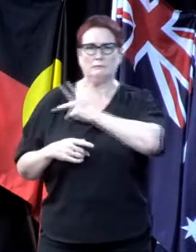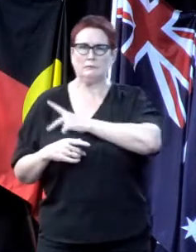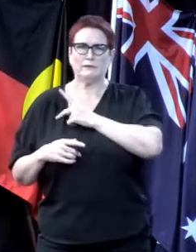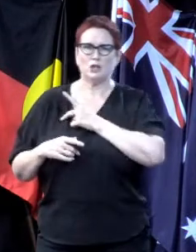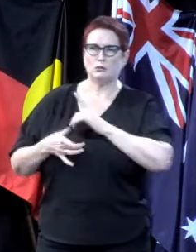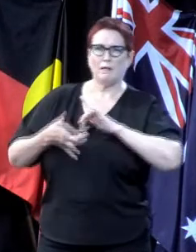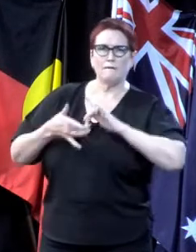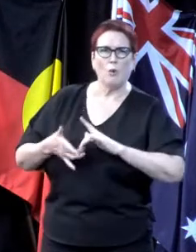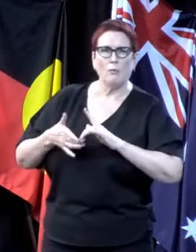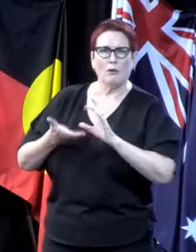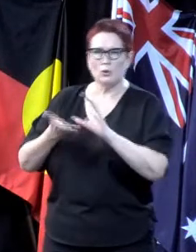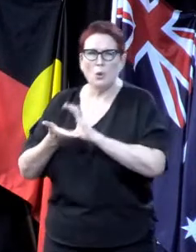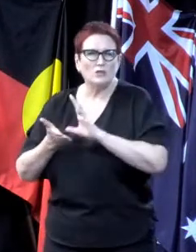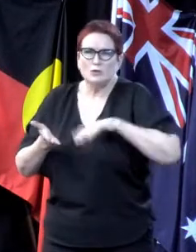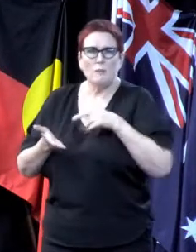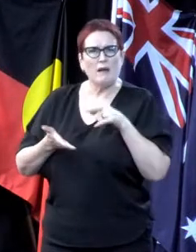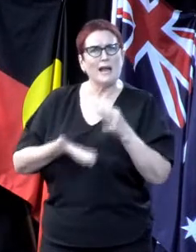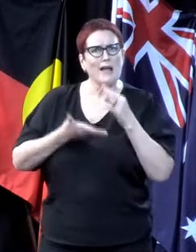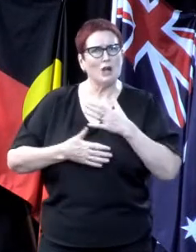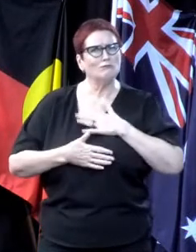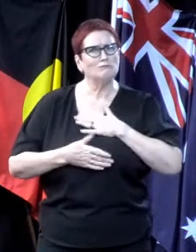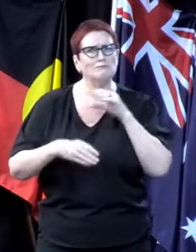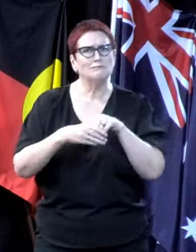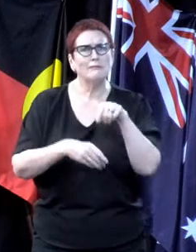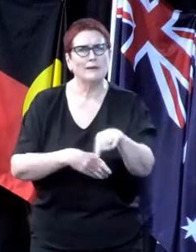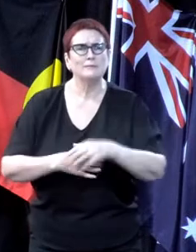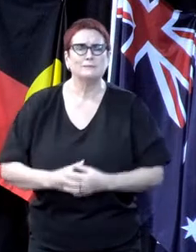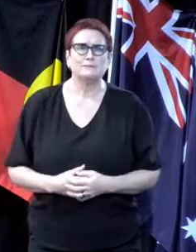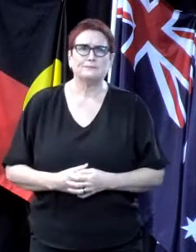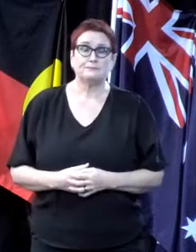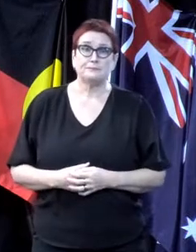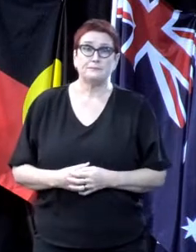This semester, we've also developed a suite of web conferences